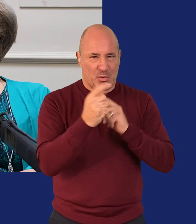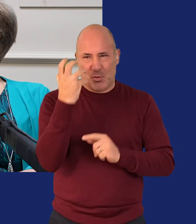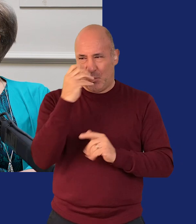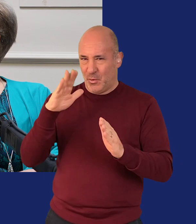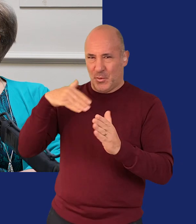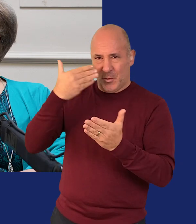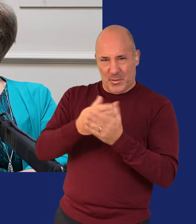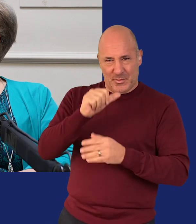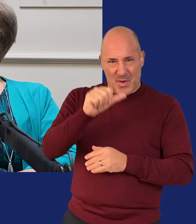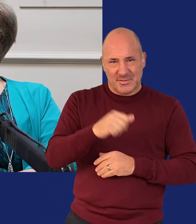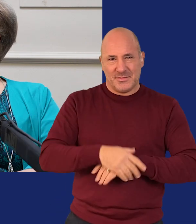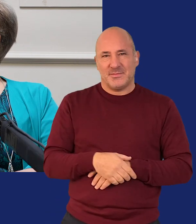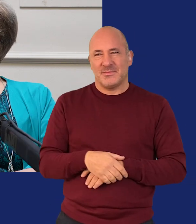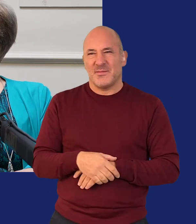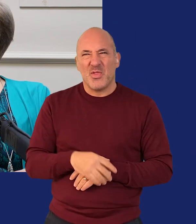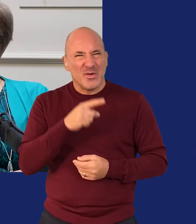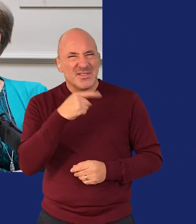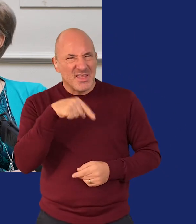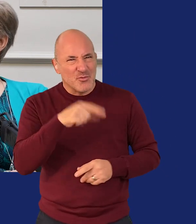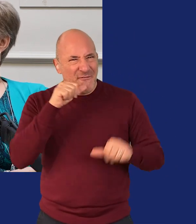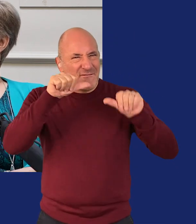Although I think you said this was your favorite one. I think, did you hear that Jane? I heard that.